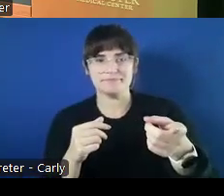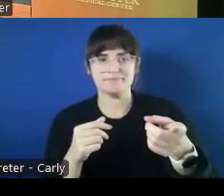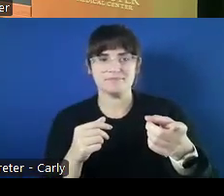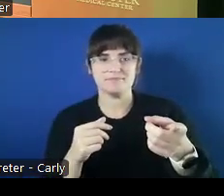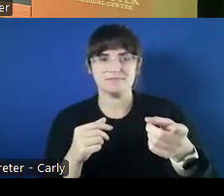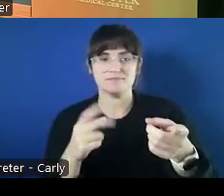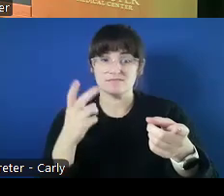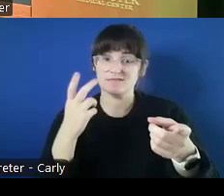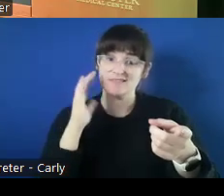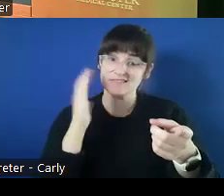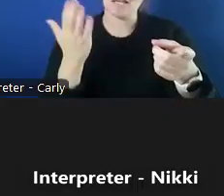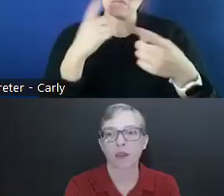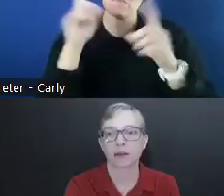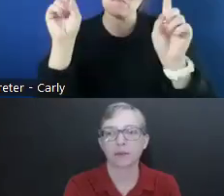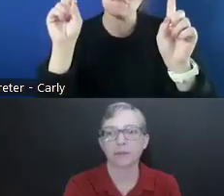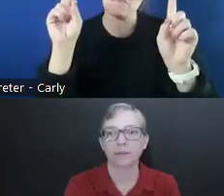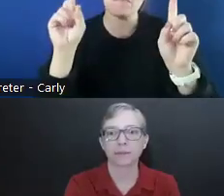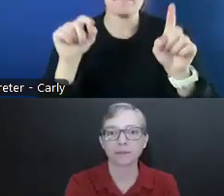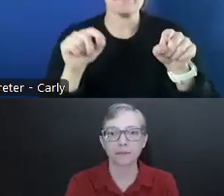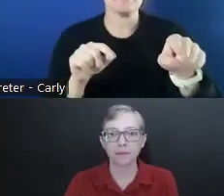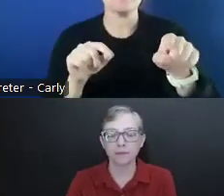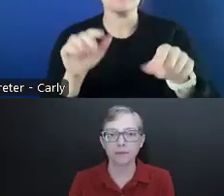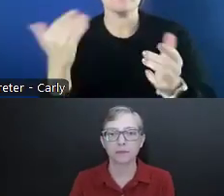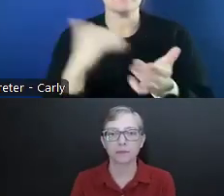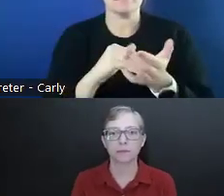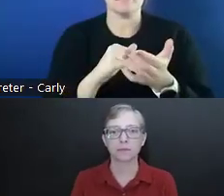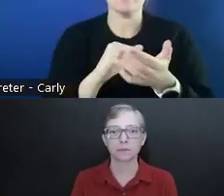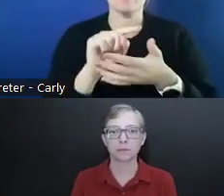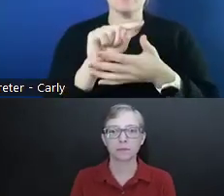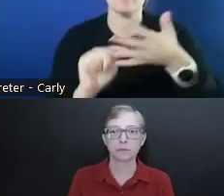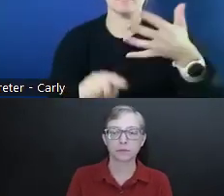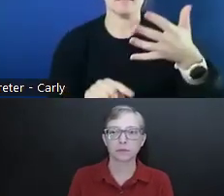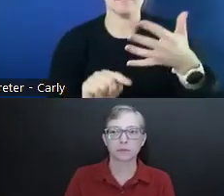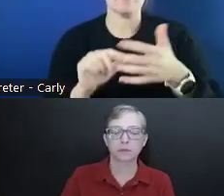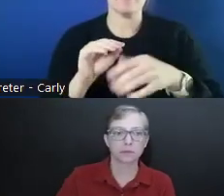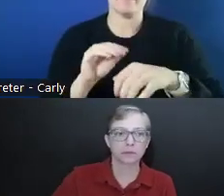seem to work so this is these are again are effect sizes these are nearly identical to what we saw